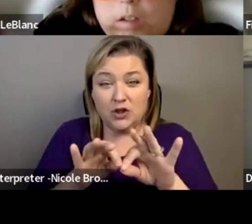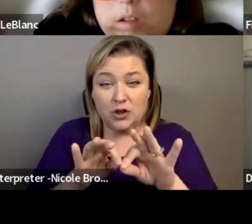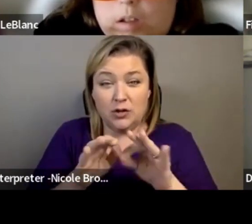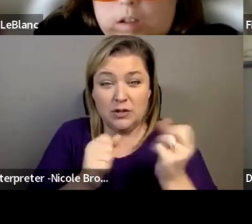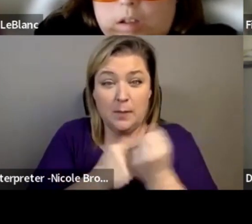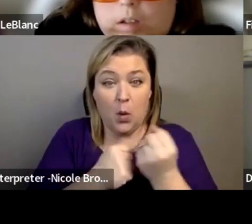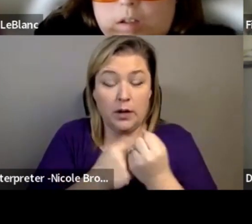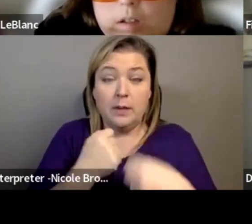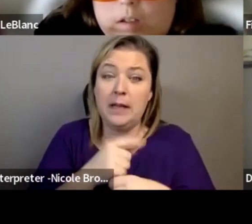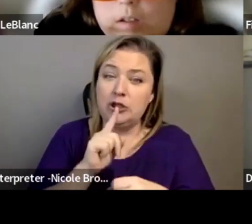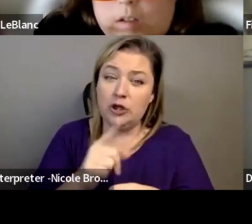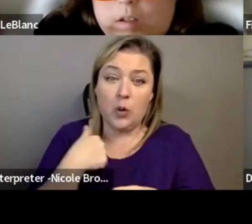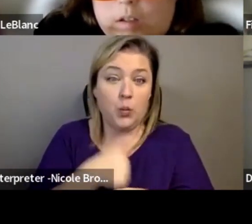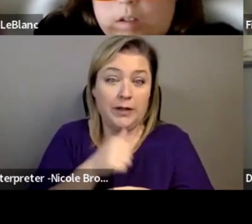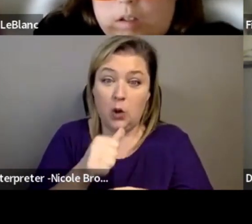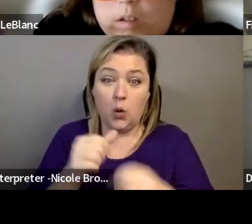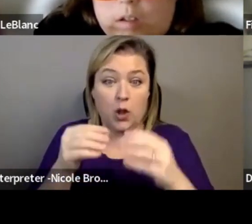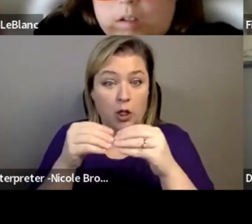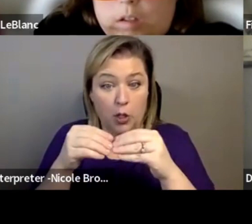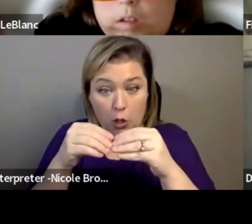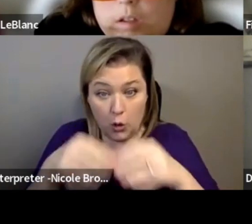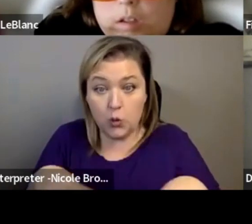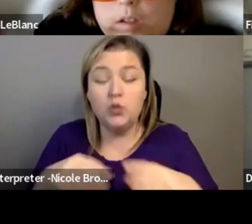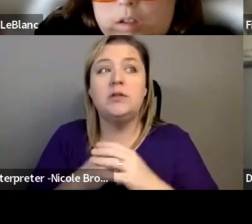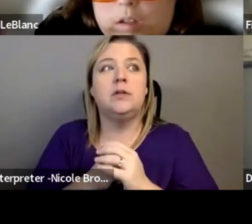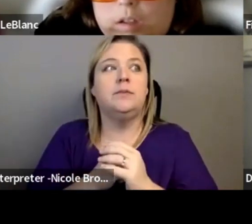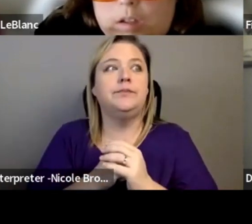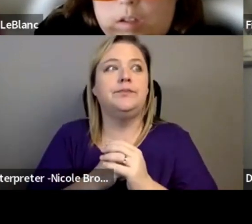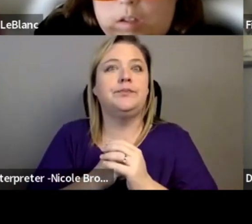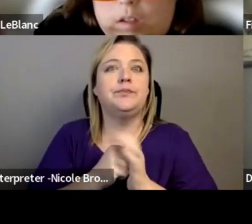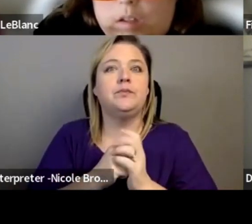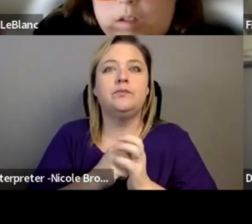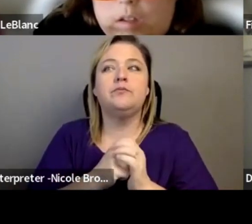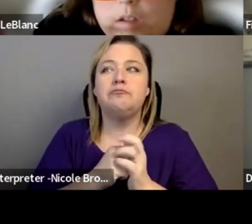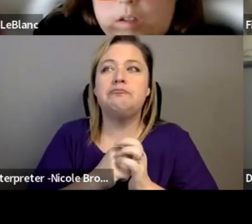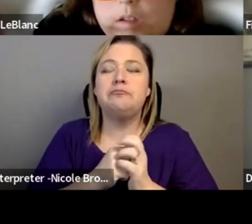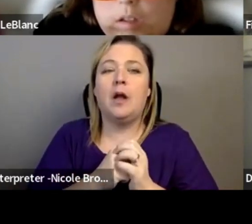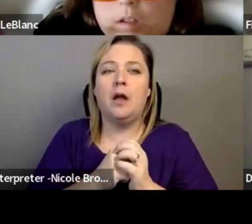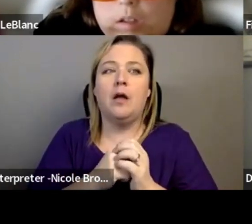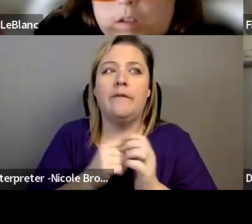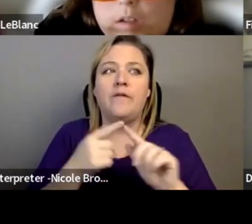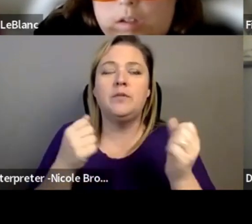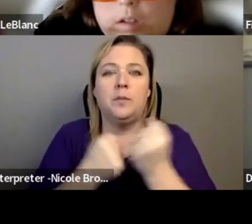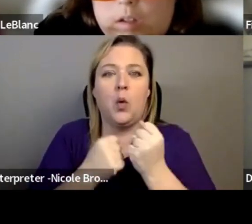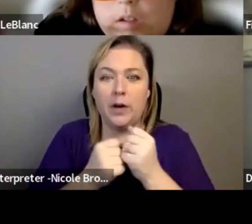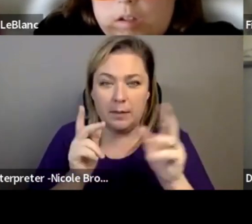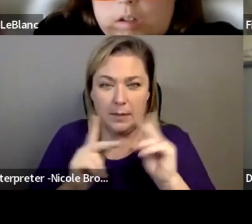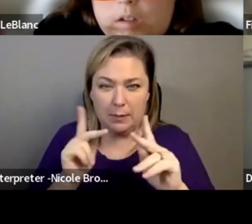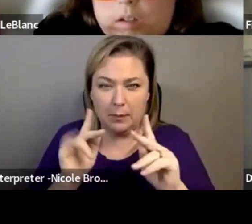sure that we don't lose out of our out of our way of supporting people. Because we don't want to